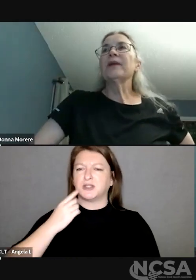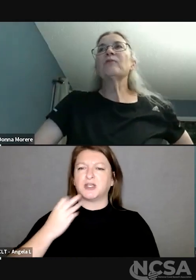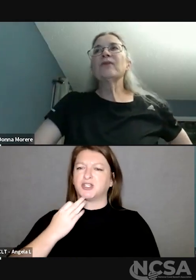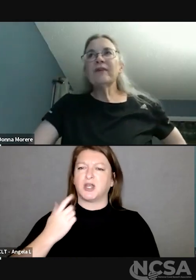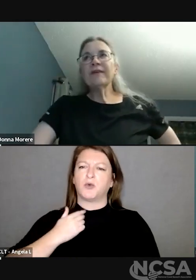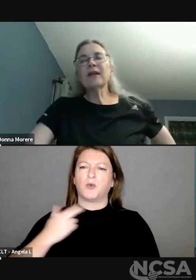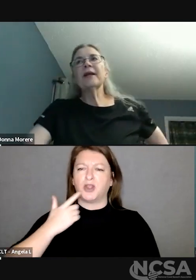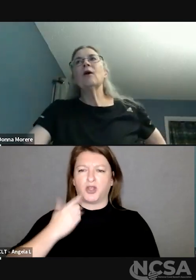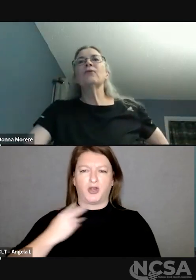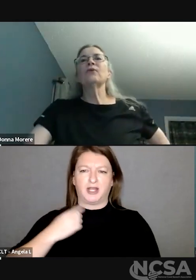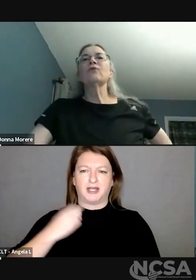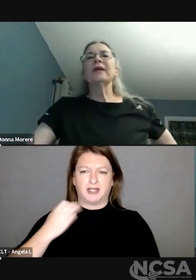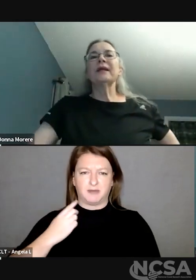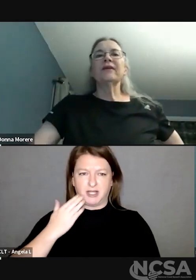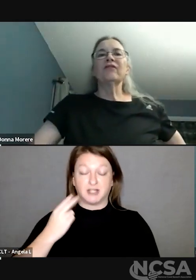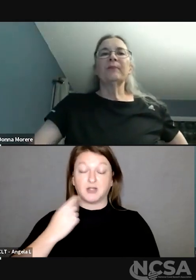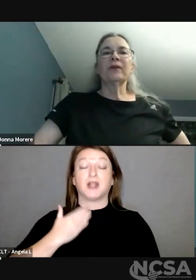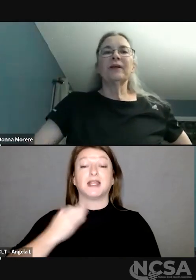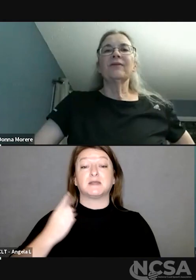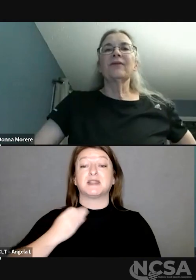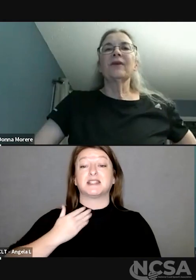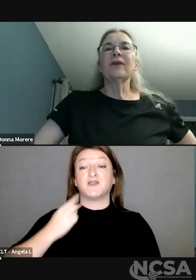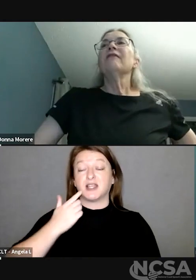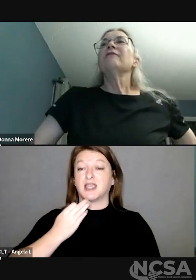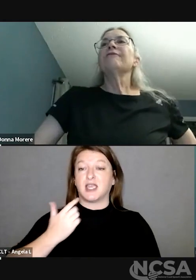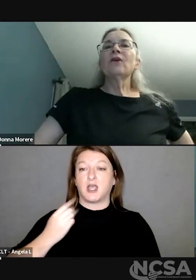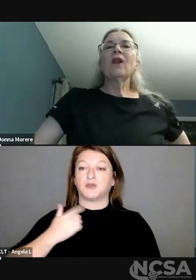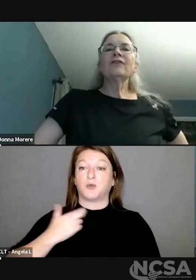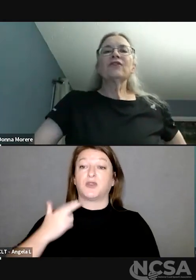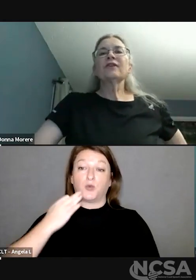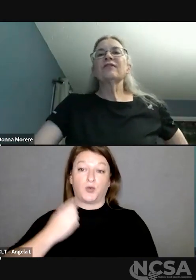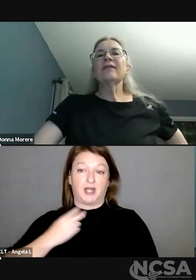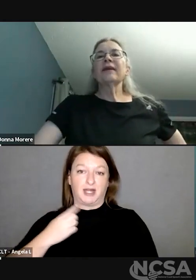Well, it specifically helps with reading disabilities. Phonological dyslexia or